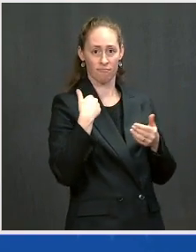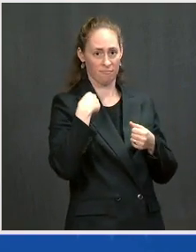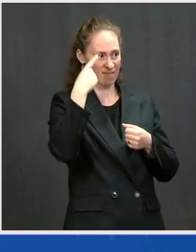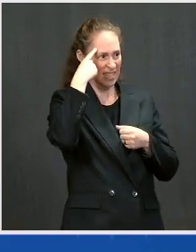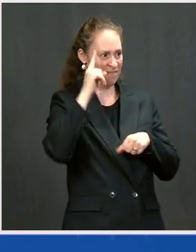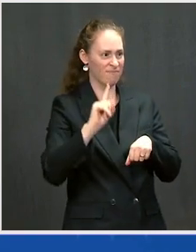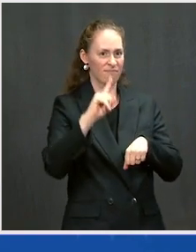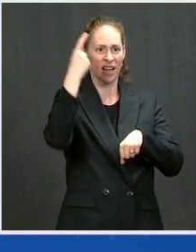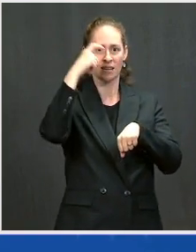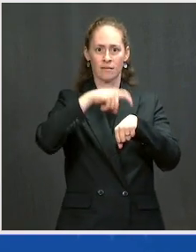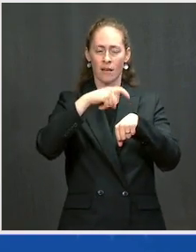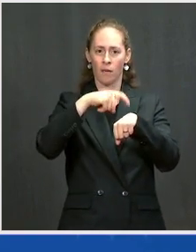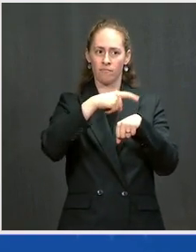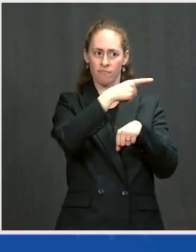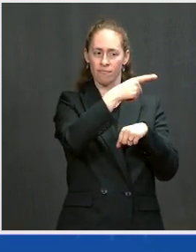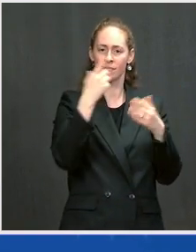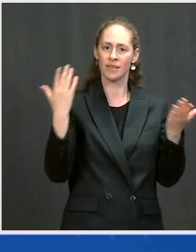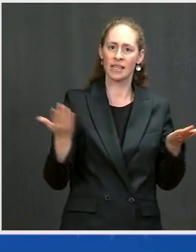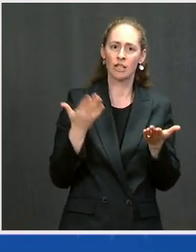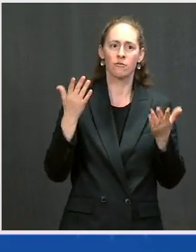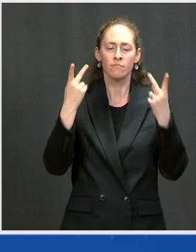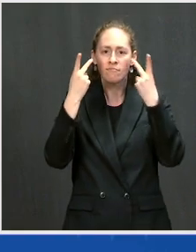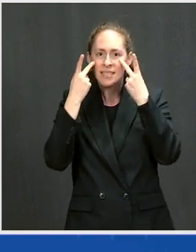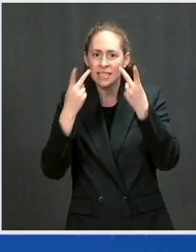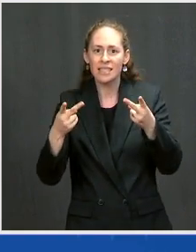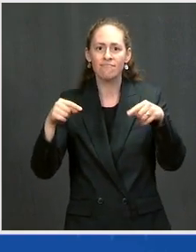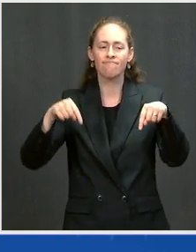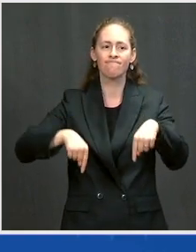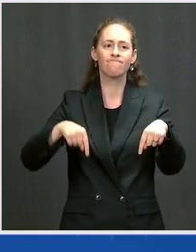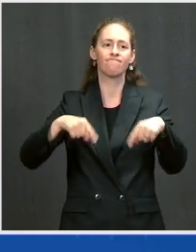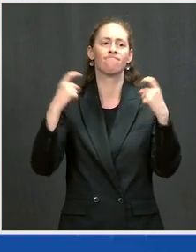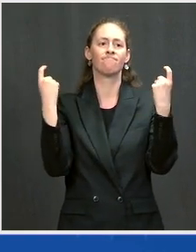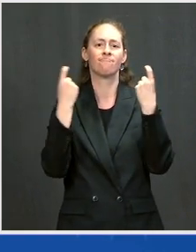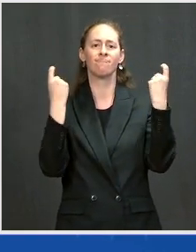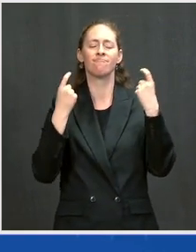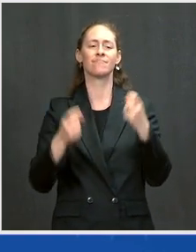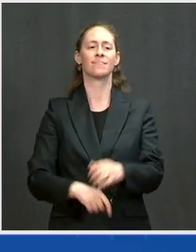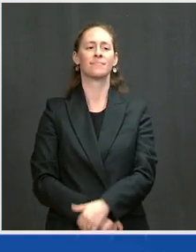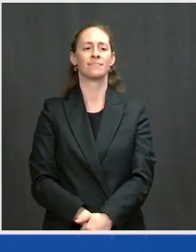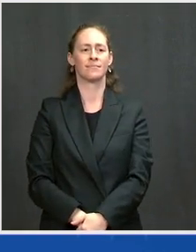The Americans, all Americans like Ralph Puckett, joined in their fight.